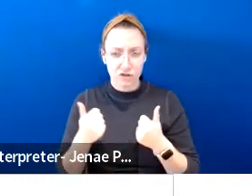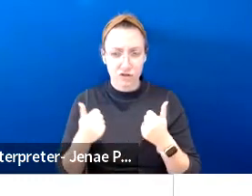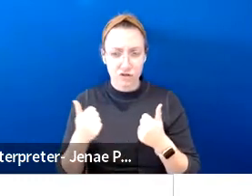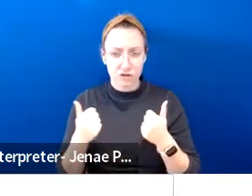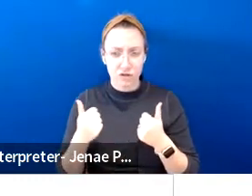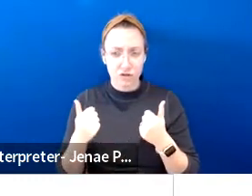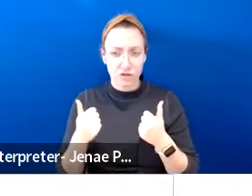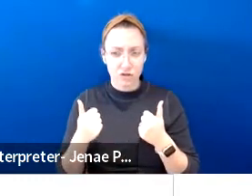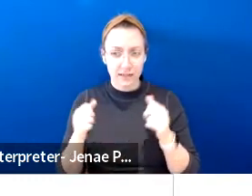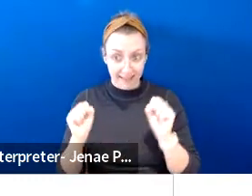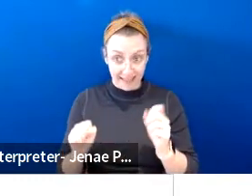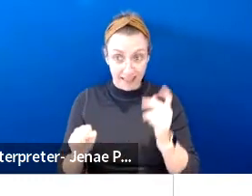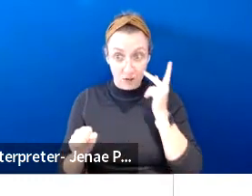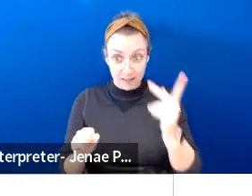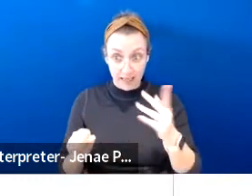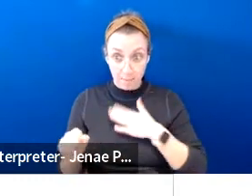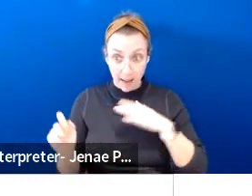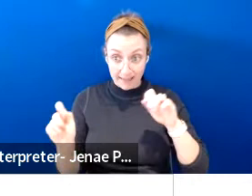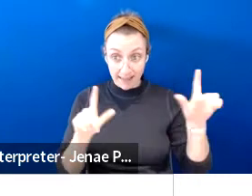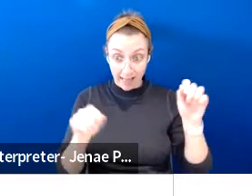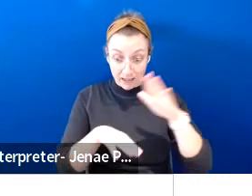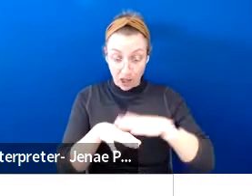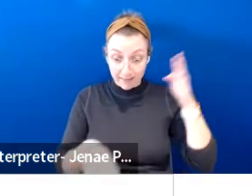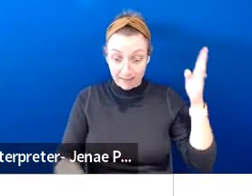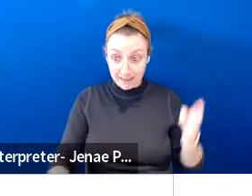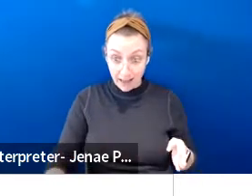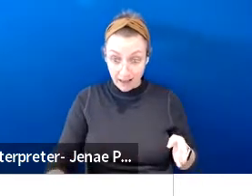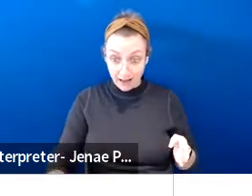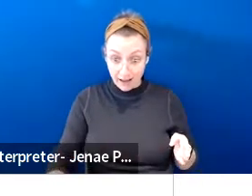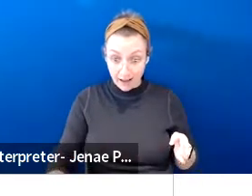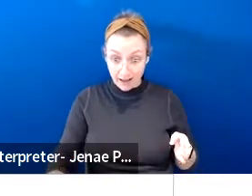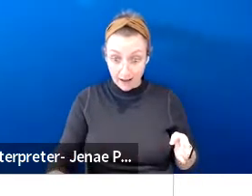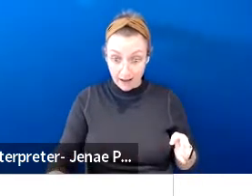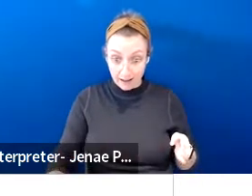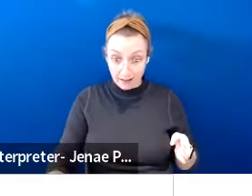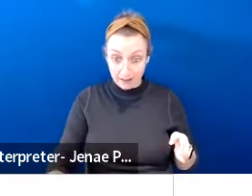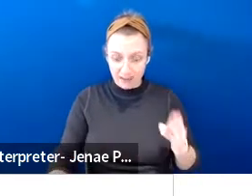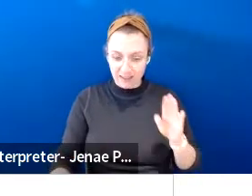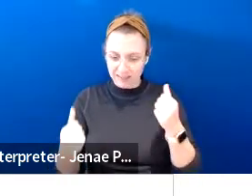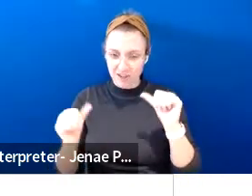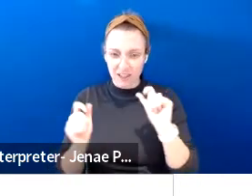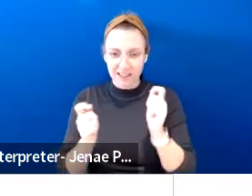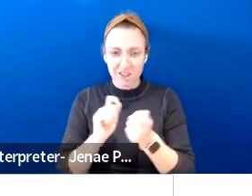Can you see my slides on the side walls? Okay. Let me try to change the